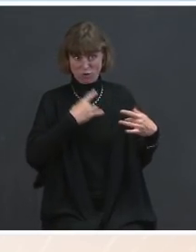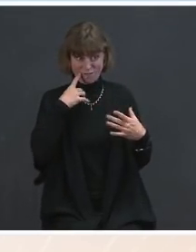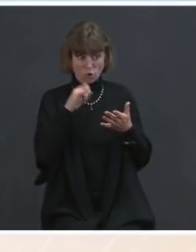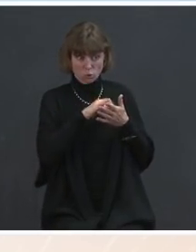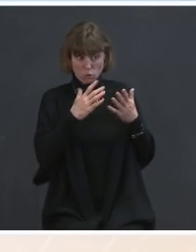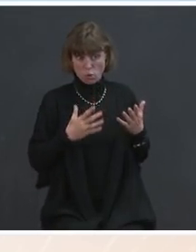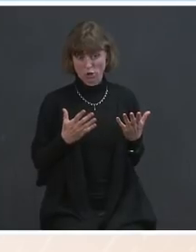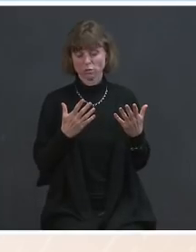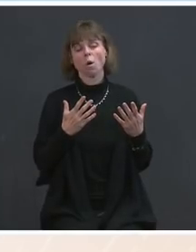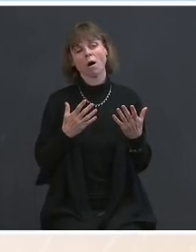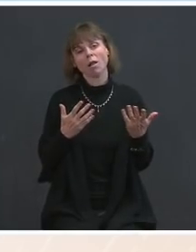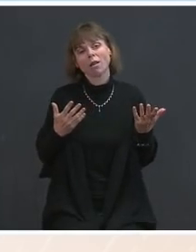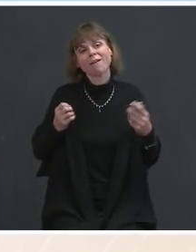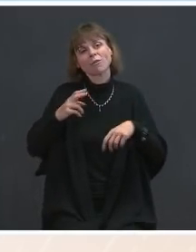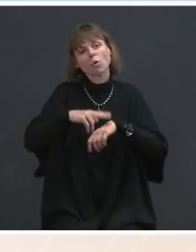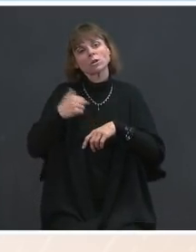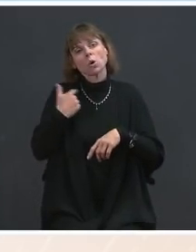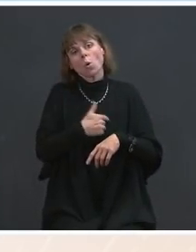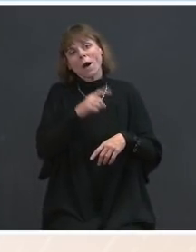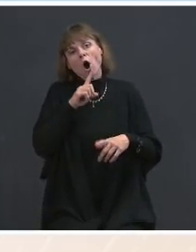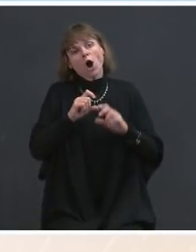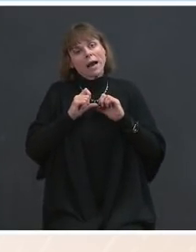I'm not -- I've not been made aware of any incidents